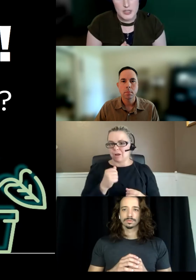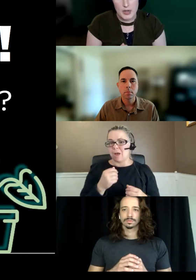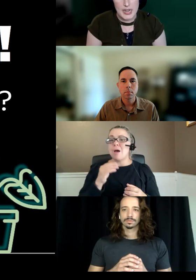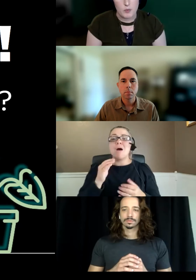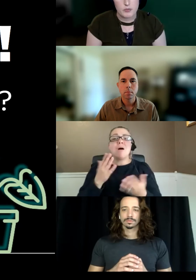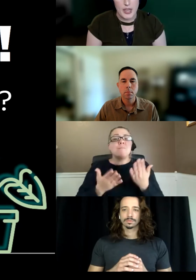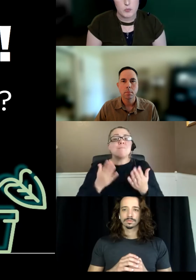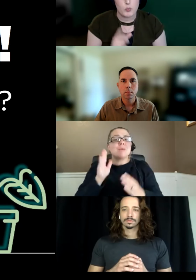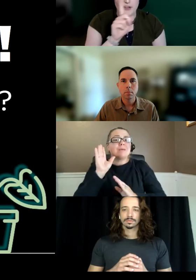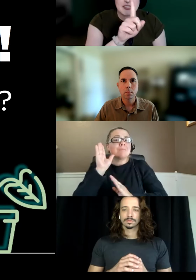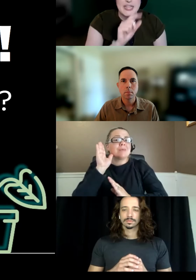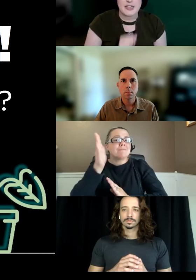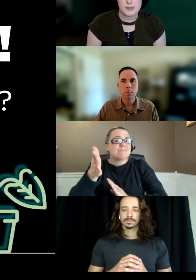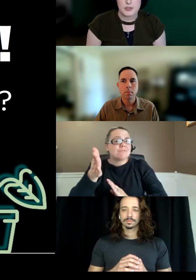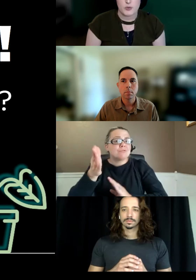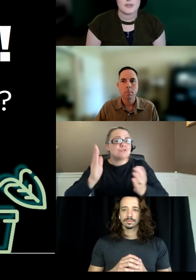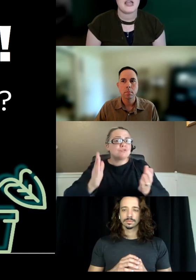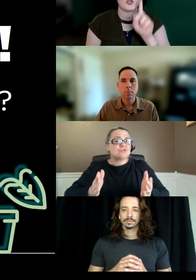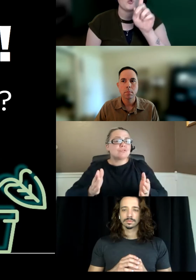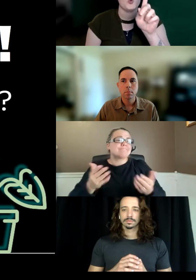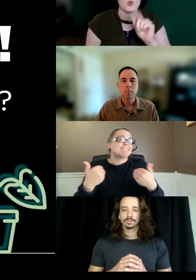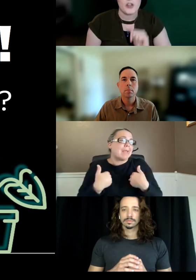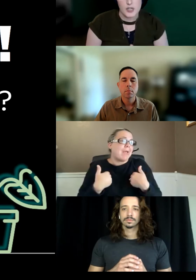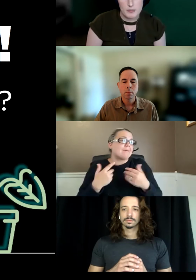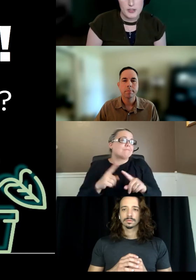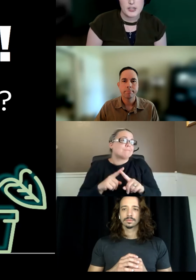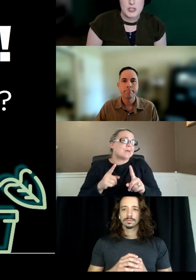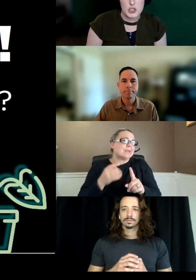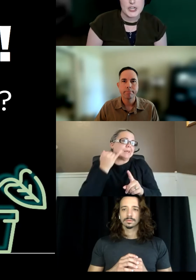right now that if I see that on someone's resume I'm like oh, they're gonna, they're gonna be good.